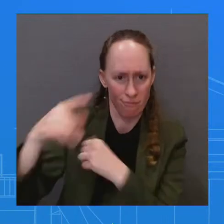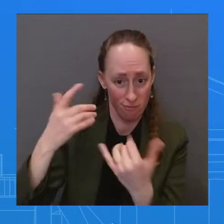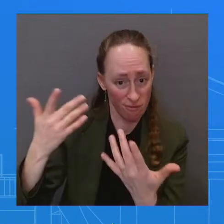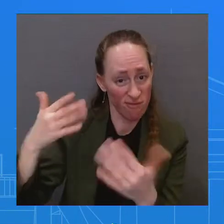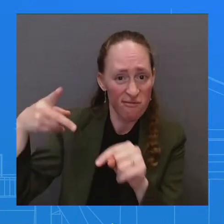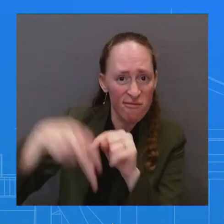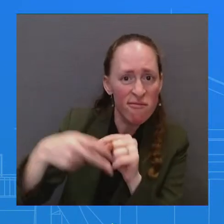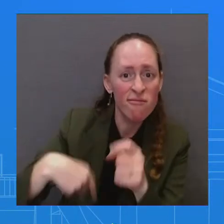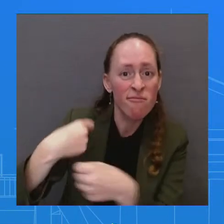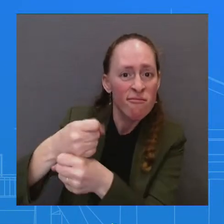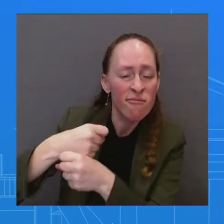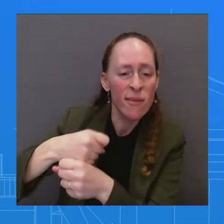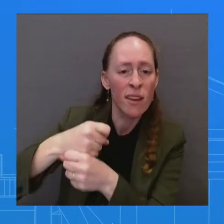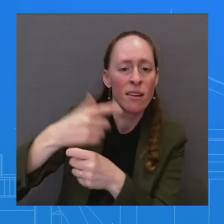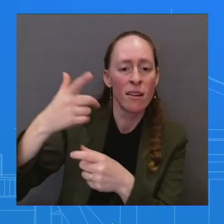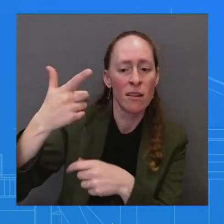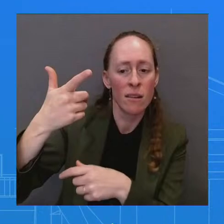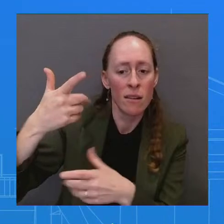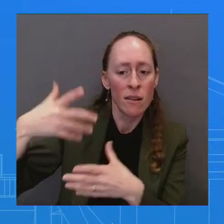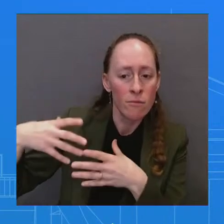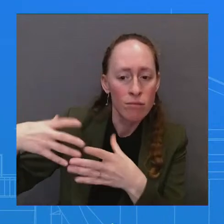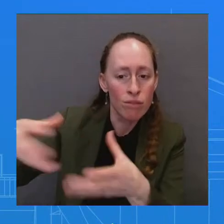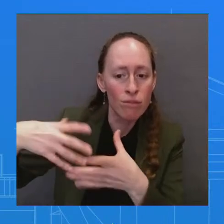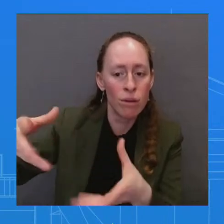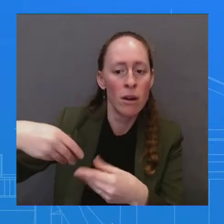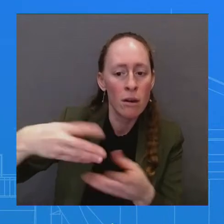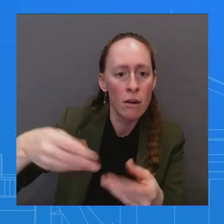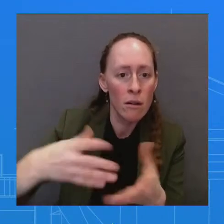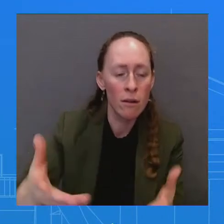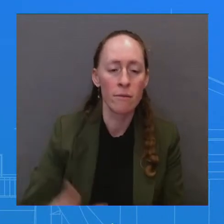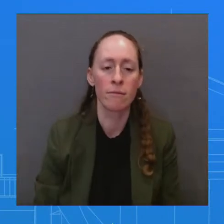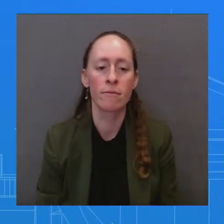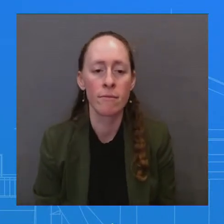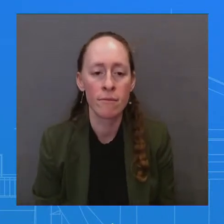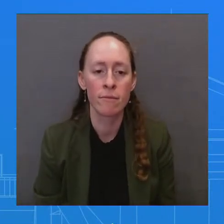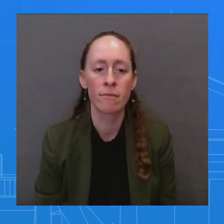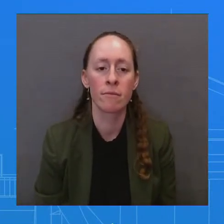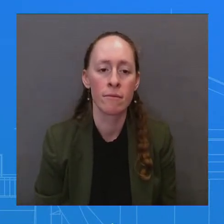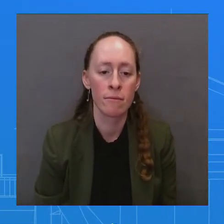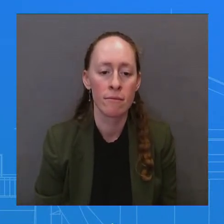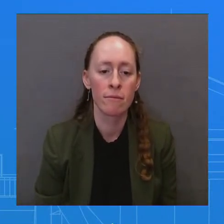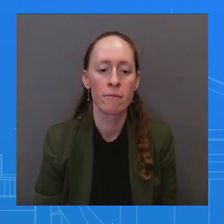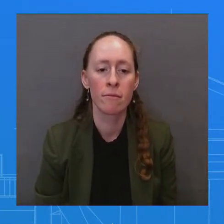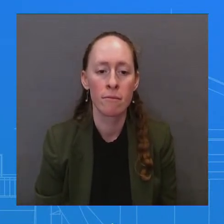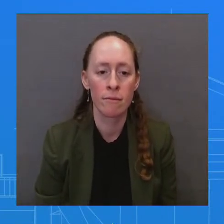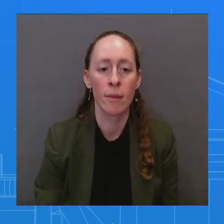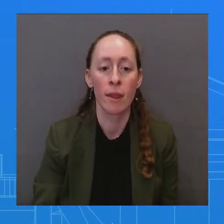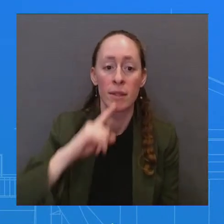talk to their -- their plans. And as far as I know, there's been no announcements here of any production cuts. So, we'll -- we'll let them speak to that.